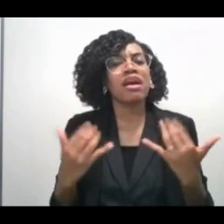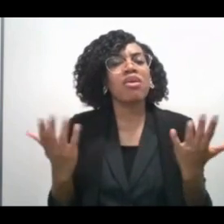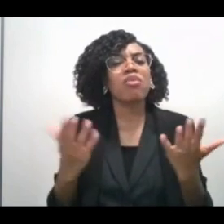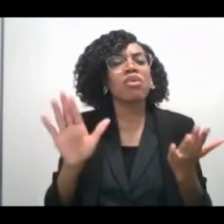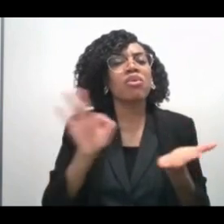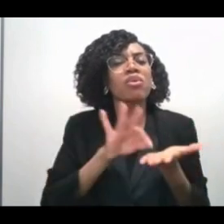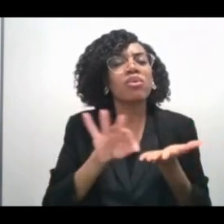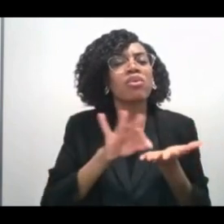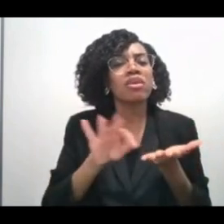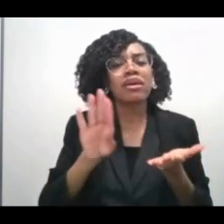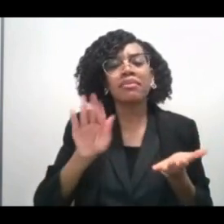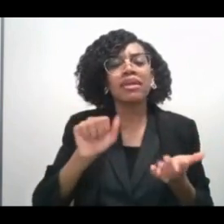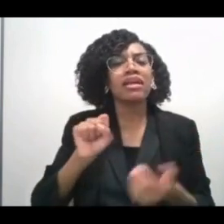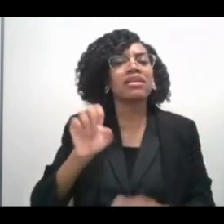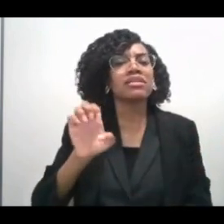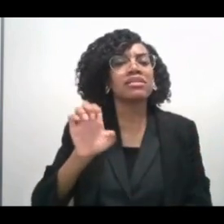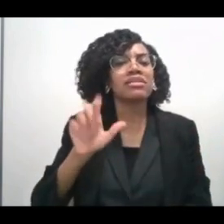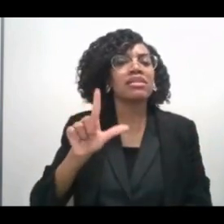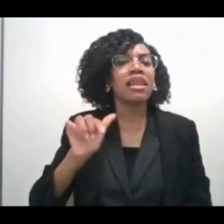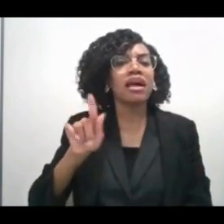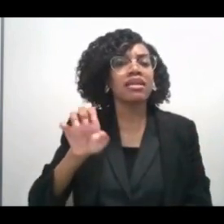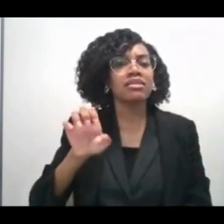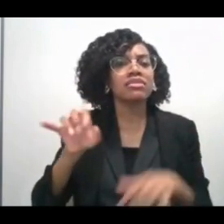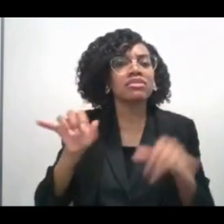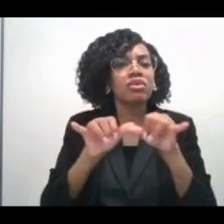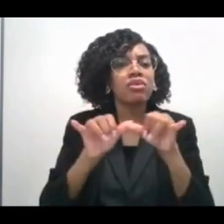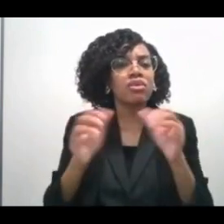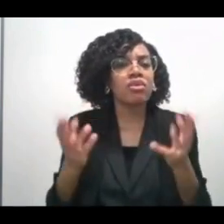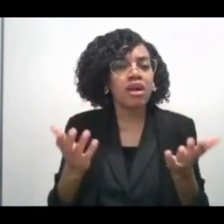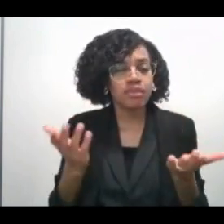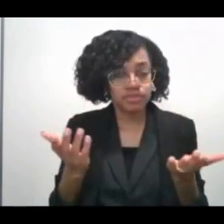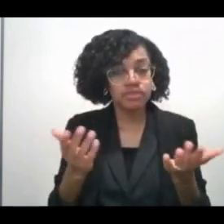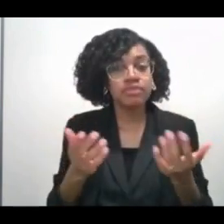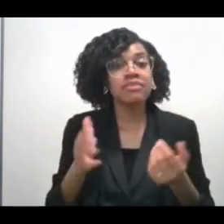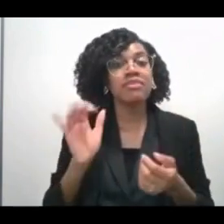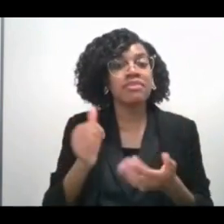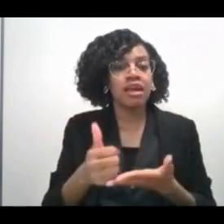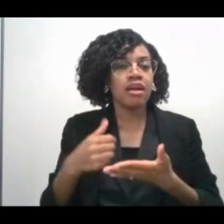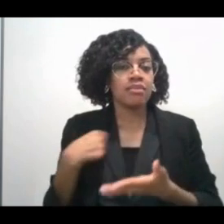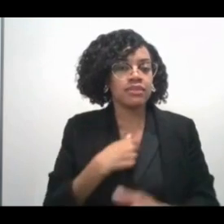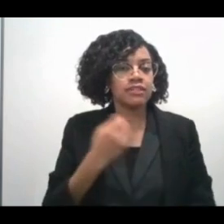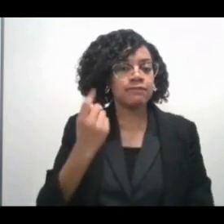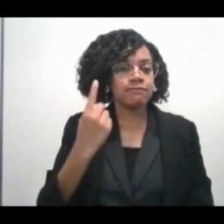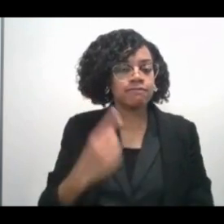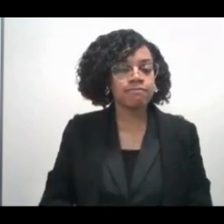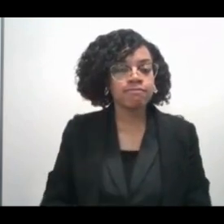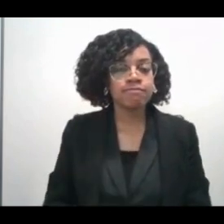to enhance climate resilience and society wide. To that end,